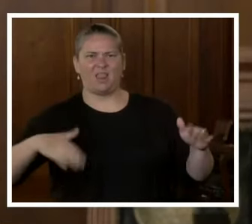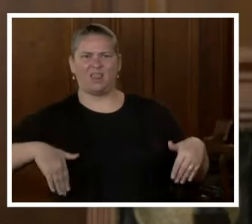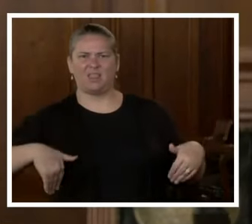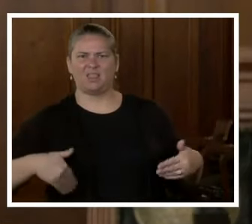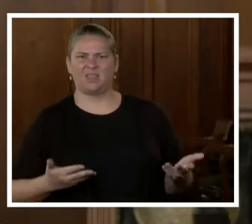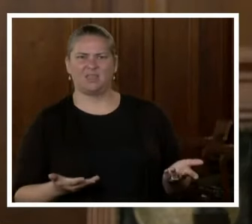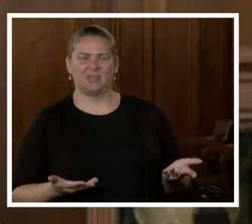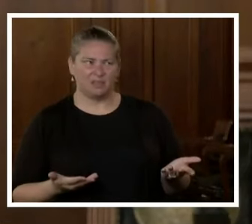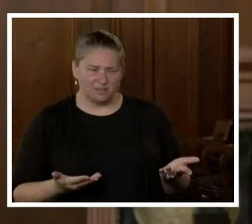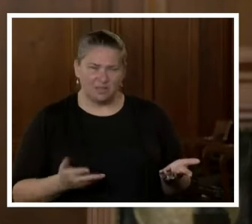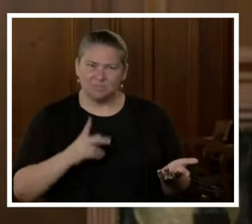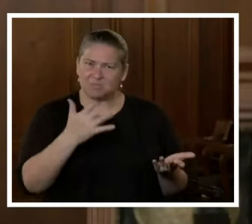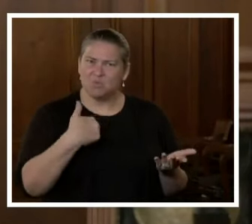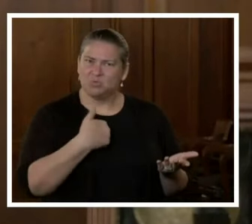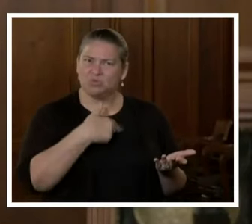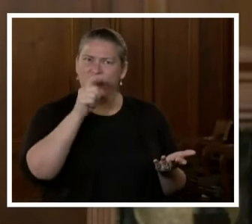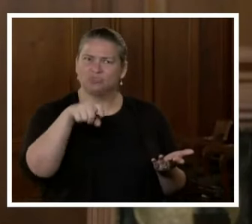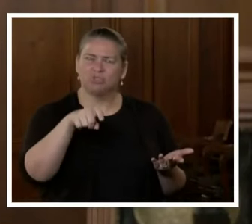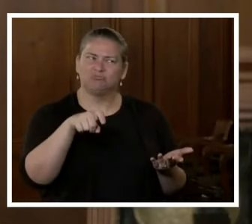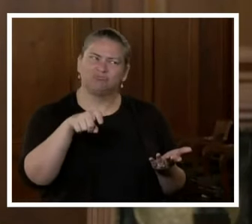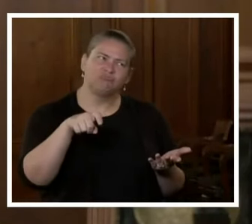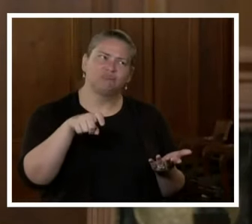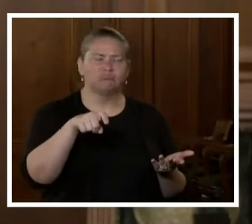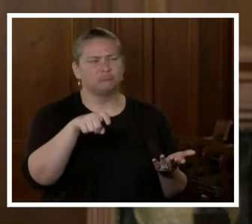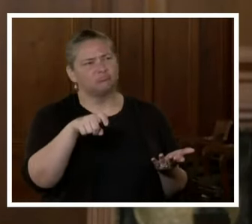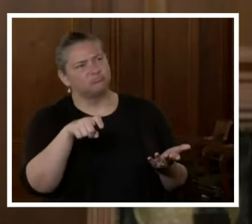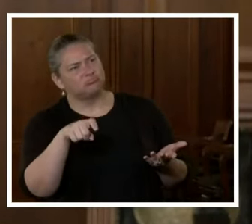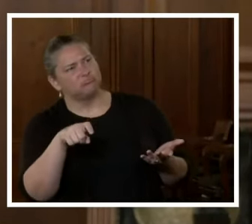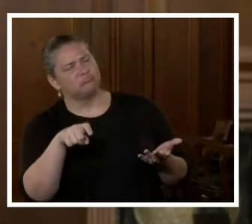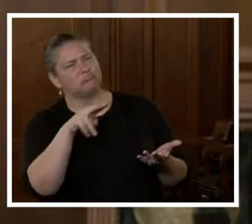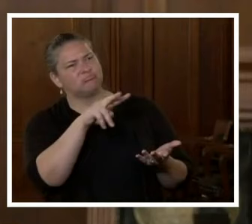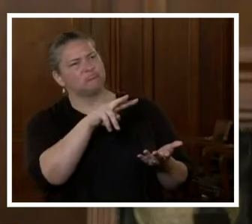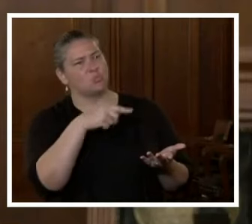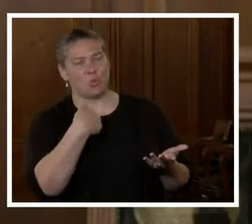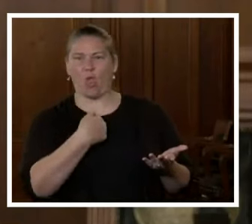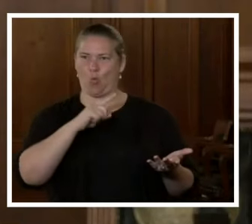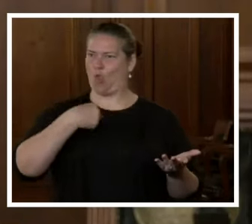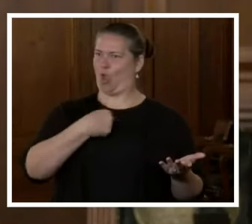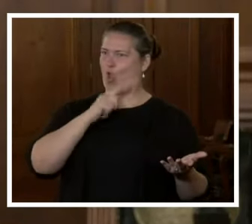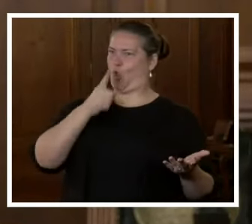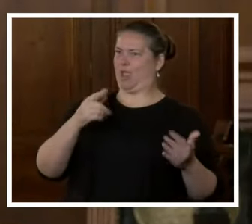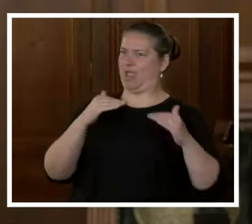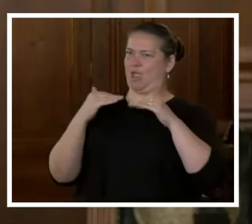DO WHEN ENOUGH AGREEMENT INFECTED, THEN WE'LL USE ANTIBODY TESTS ACROSS